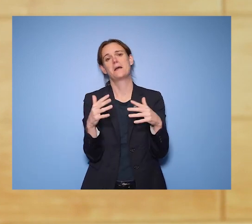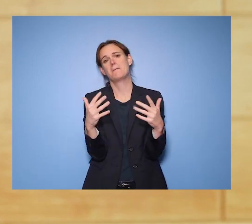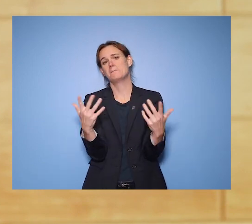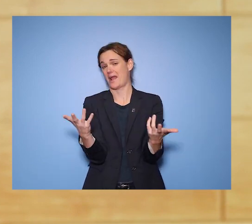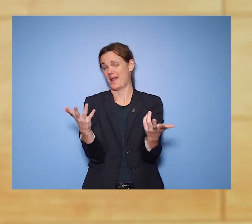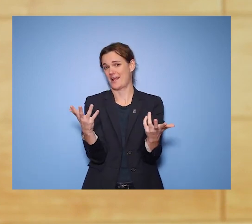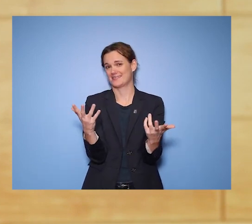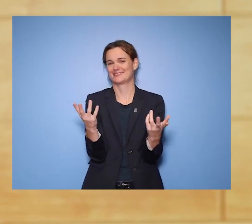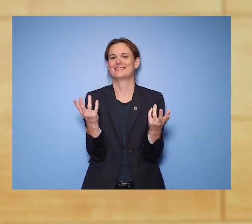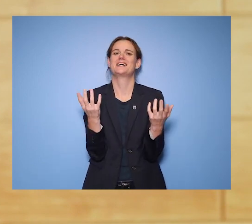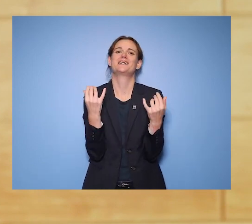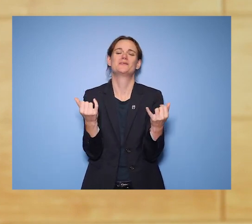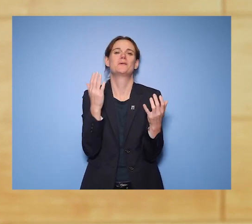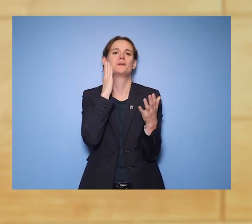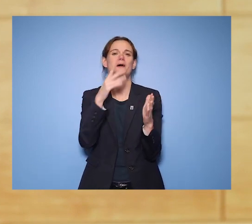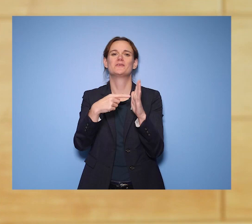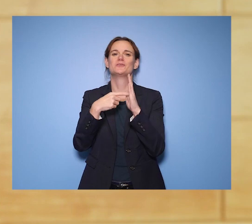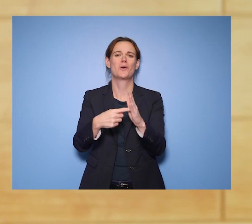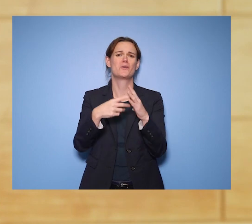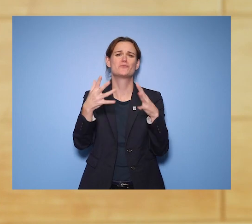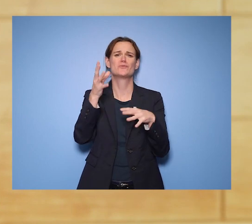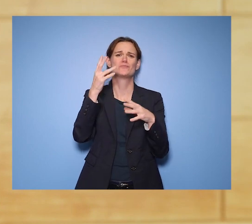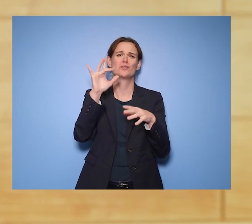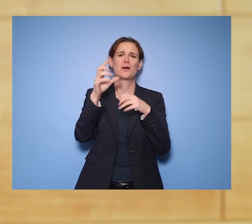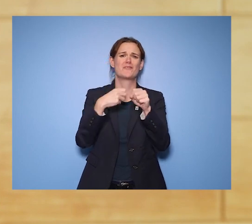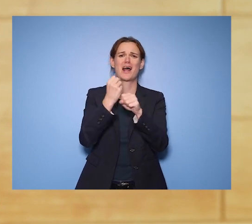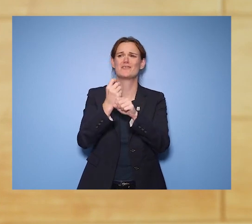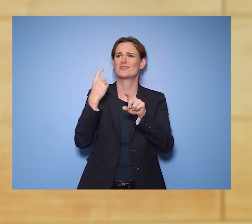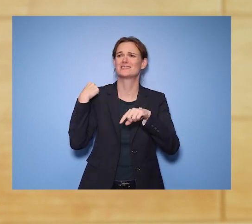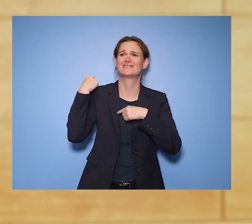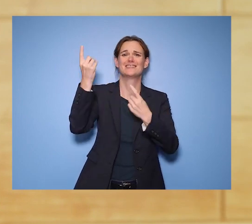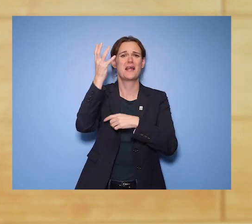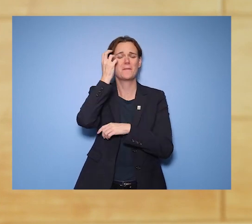today, today we will bring you fond memories of the past 25 years, we'll think about how that